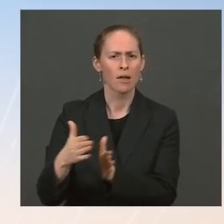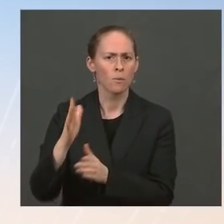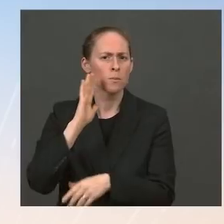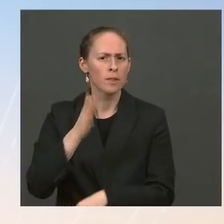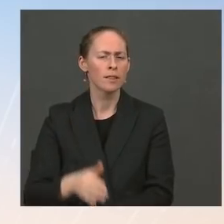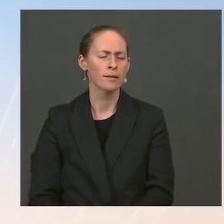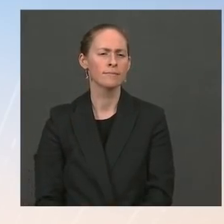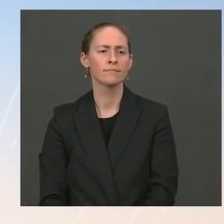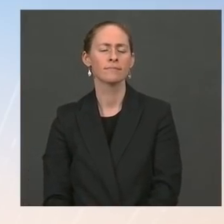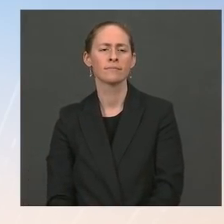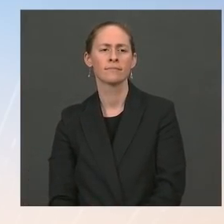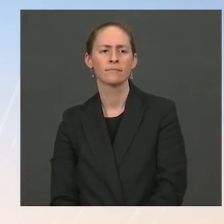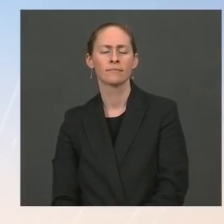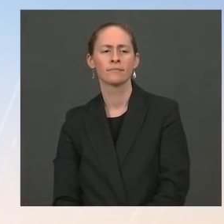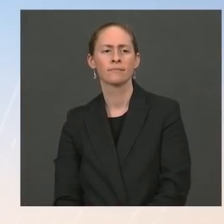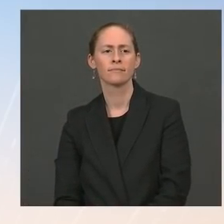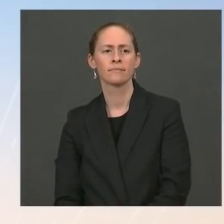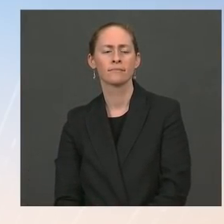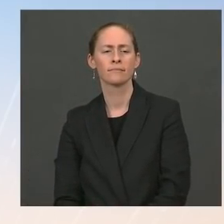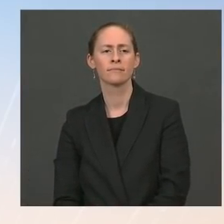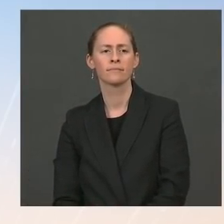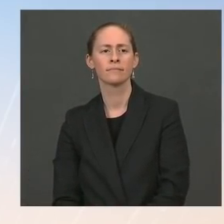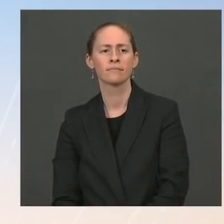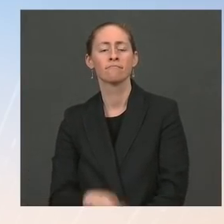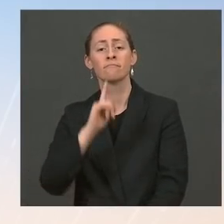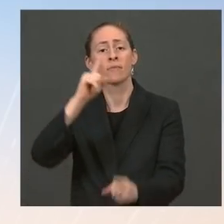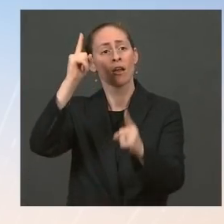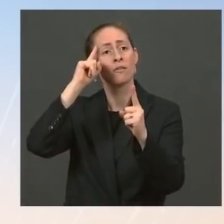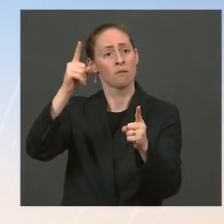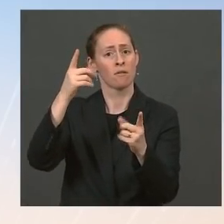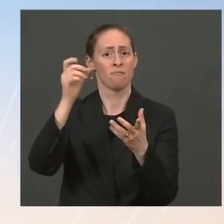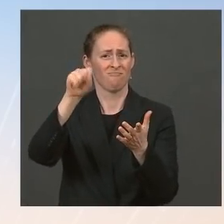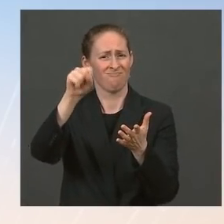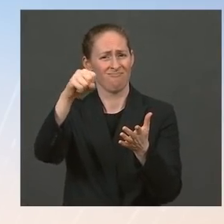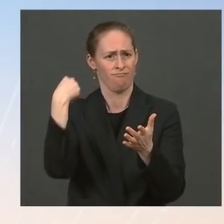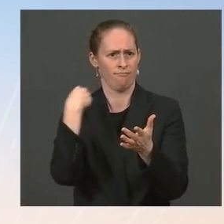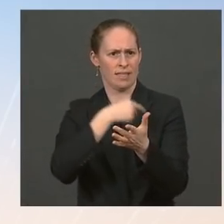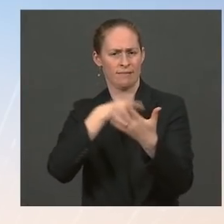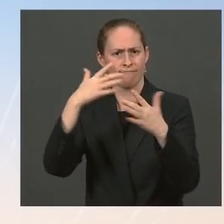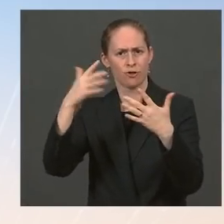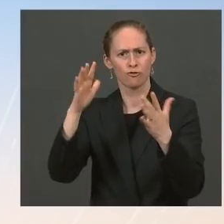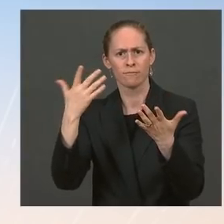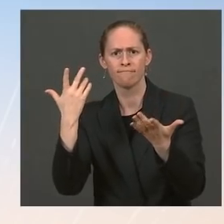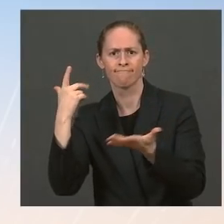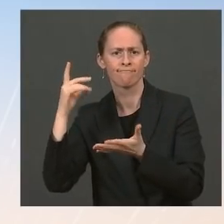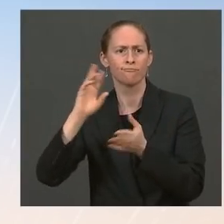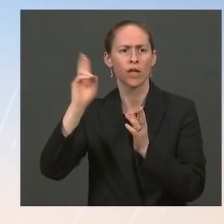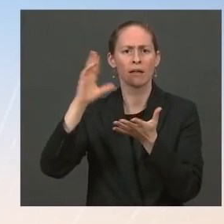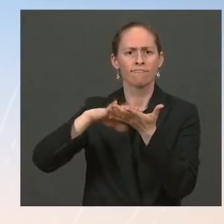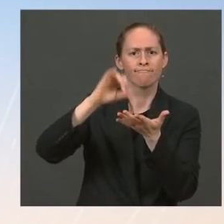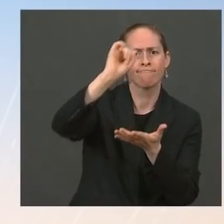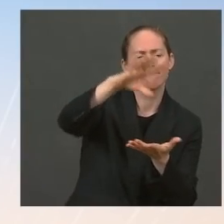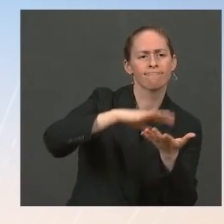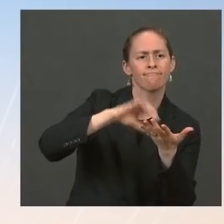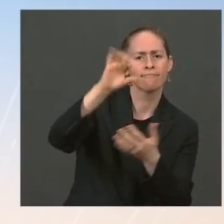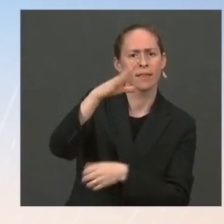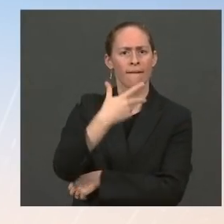or provided vaccine supply to Mexico and Canada, and we wanted to talk to them about providing that supply broadly into the region --